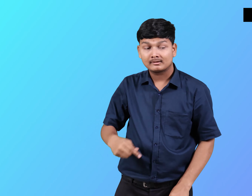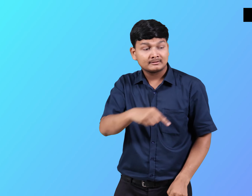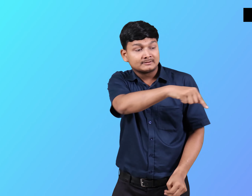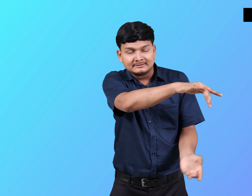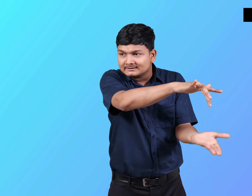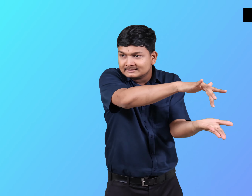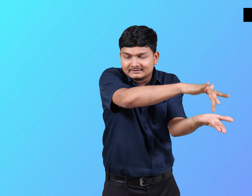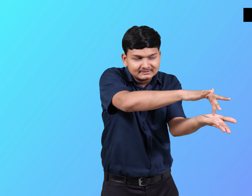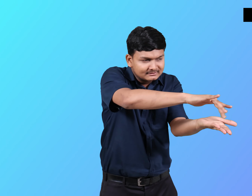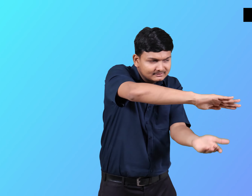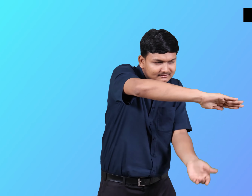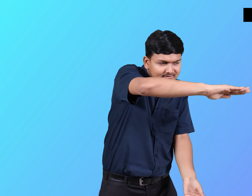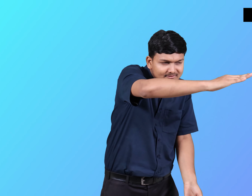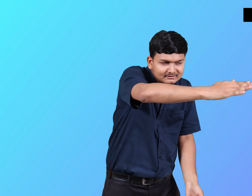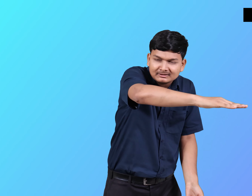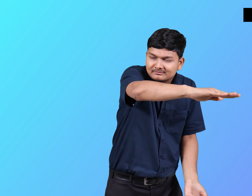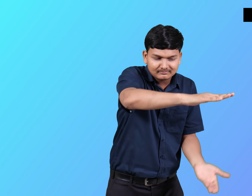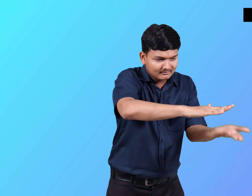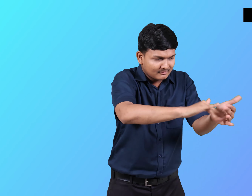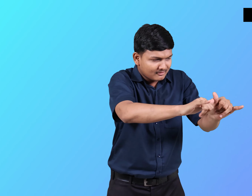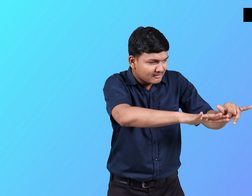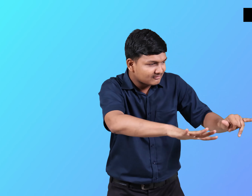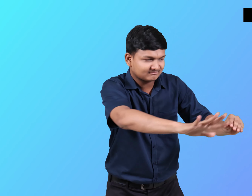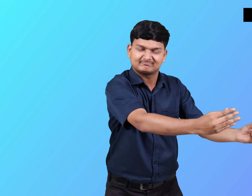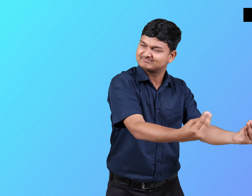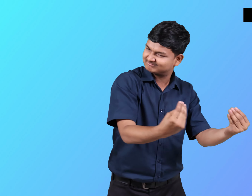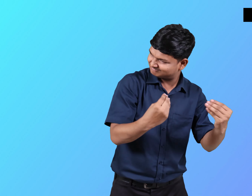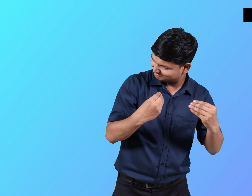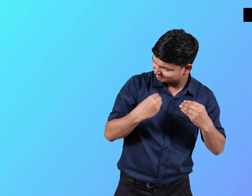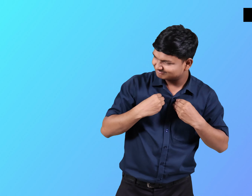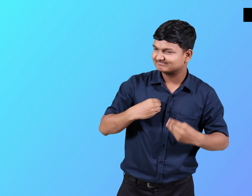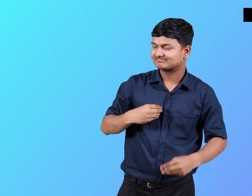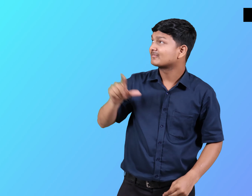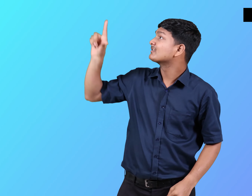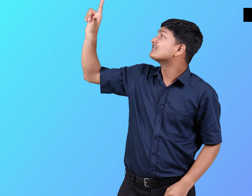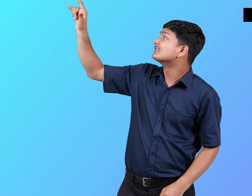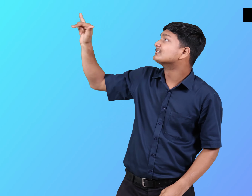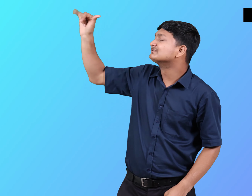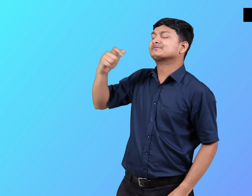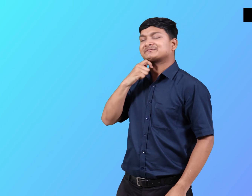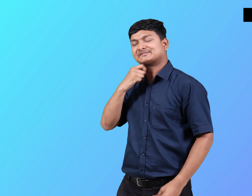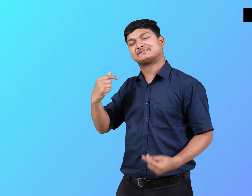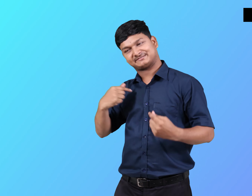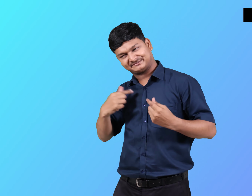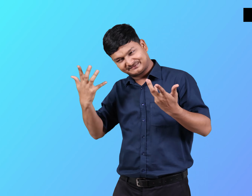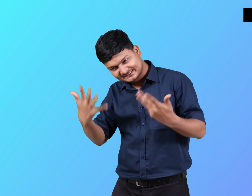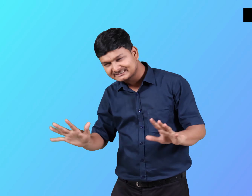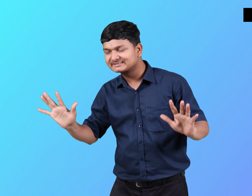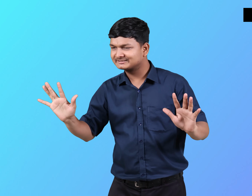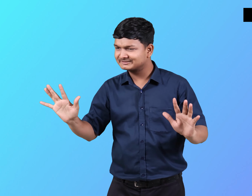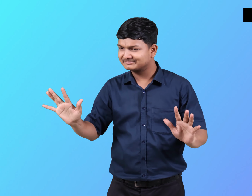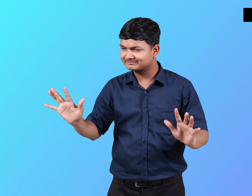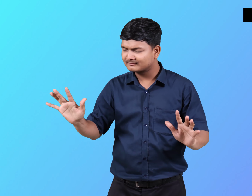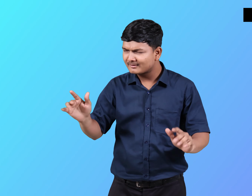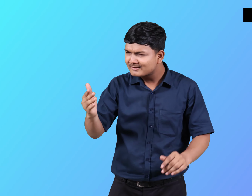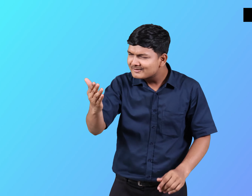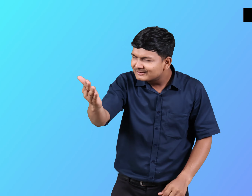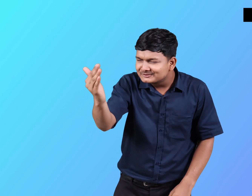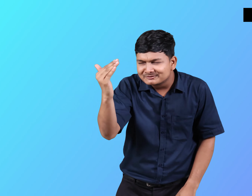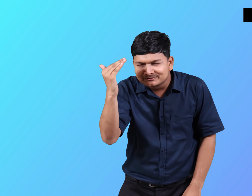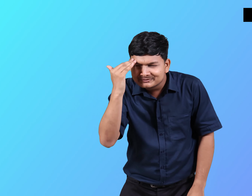So give me the hill country that the LORD promised me that day long ago.